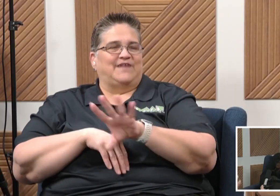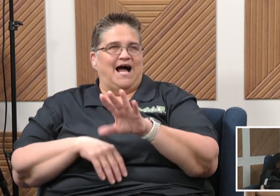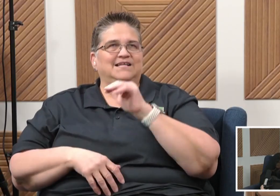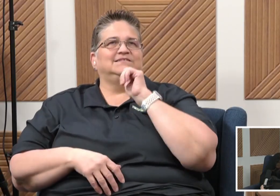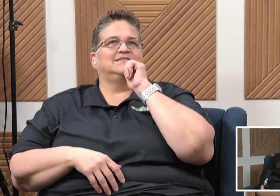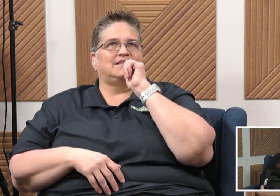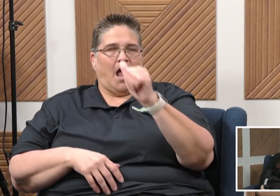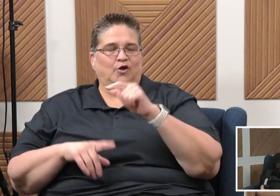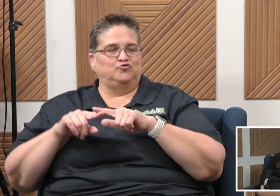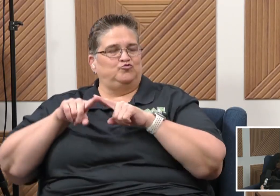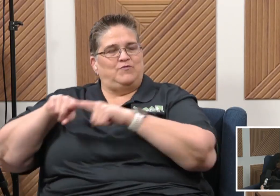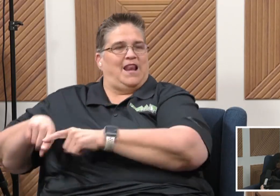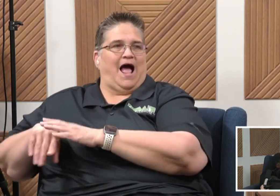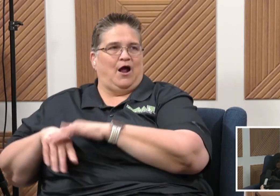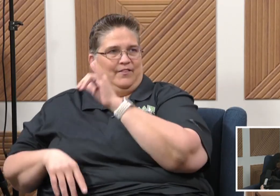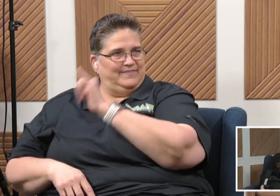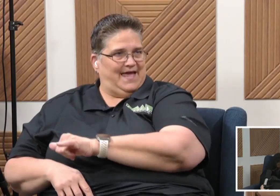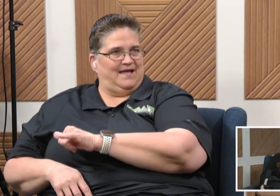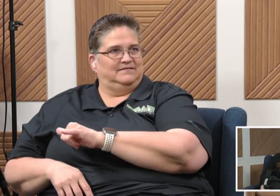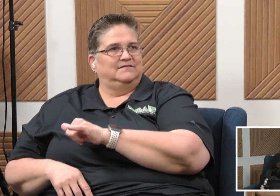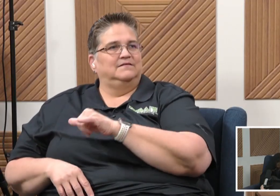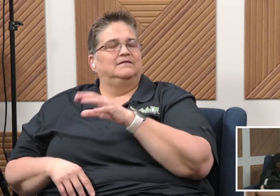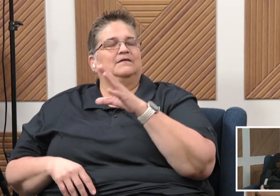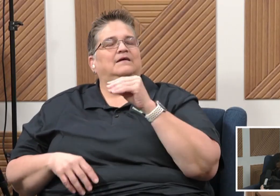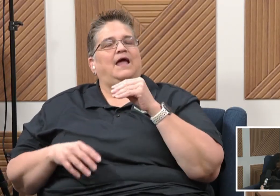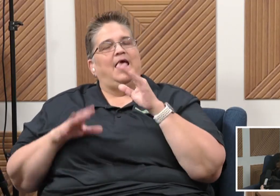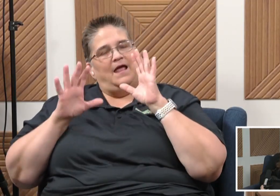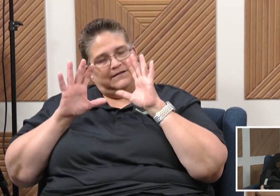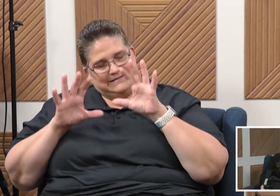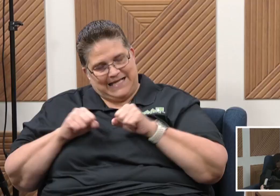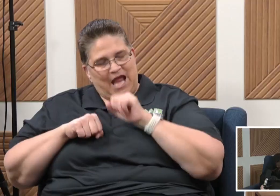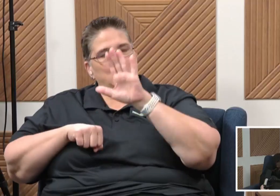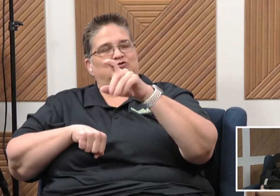We advise not to rely on the AI auto captioning.